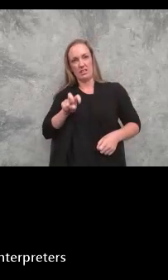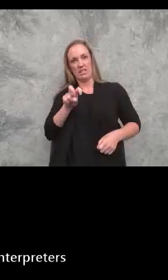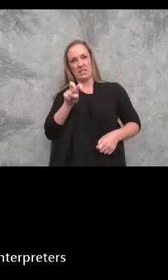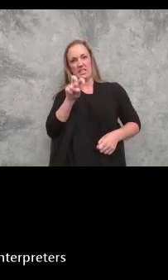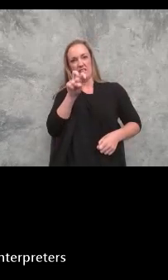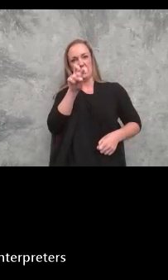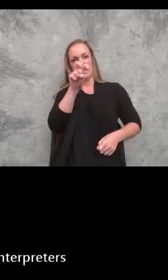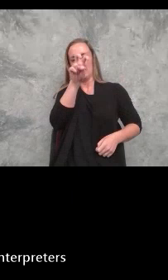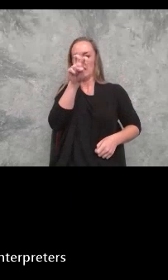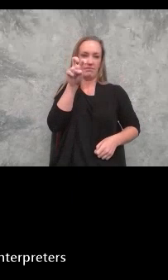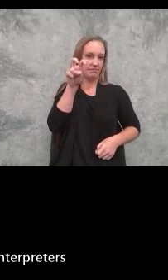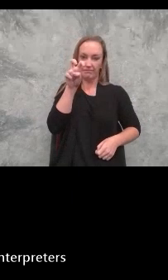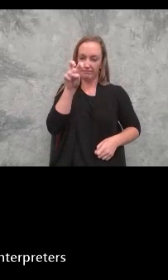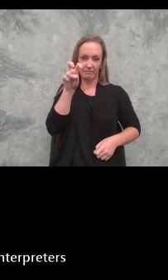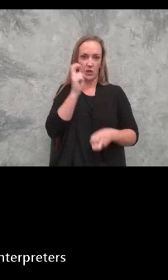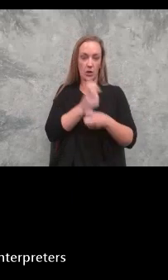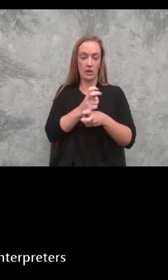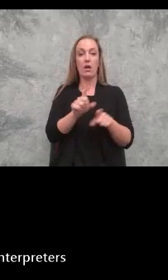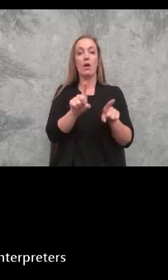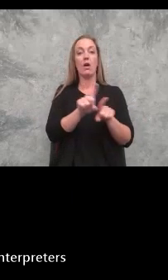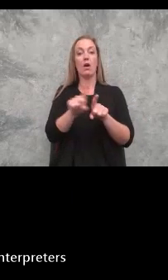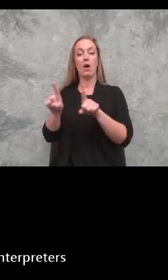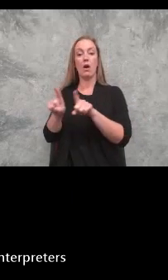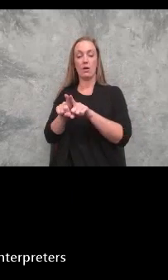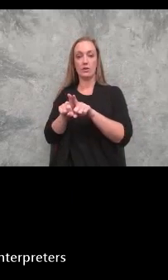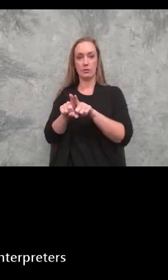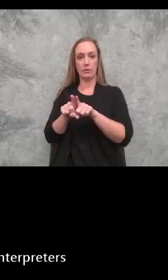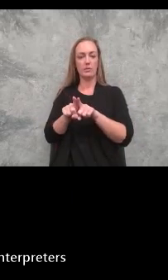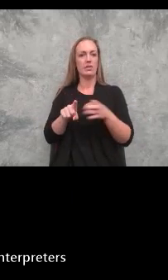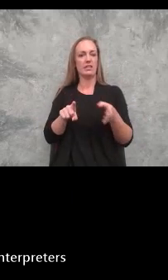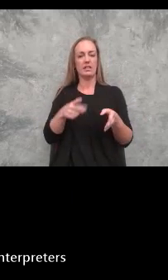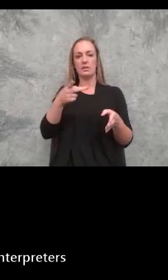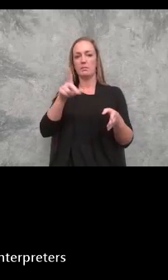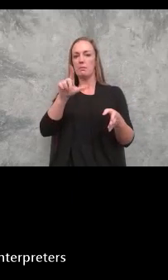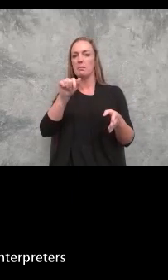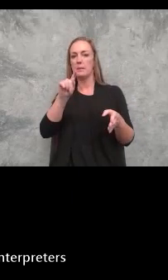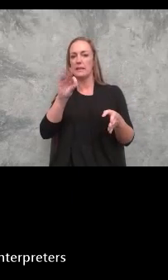There is also not much room on the platform to allow for a chair or stroller to be turned or